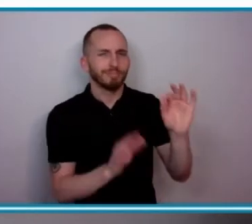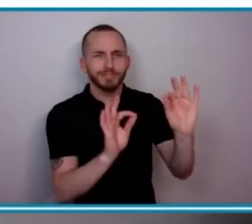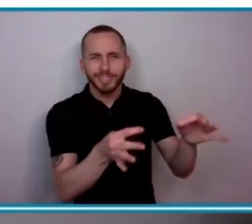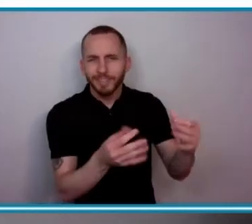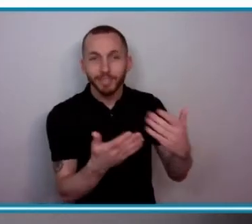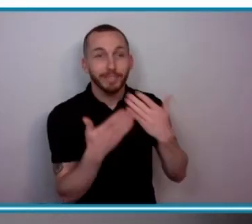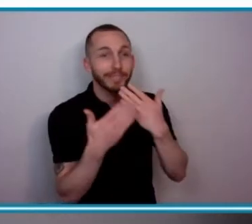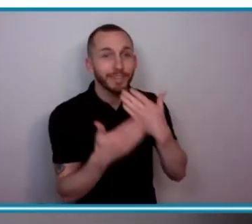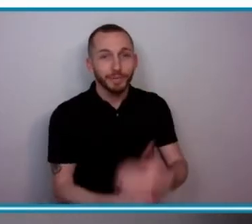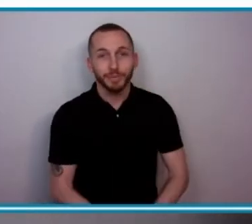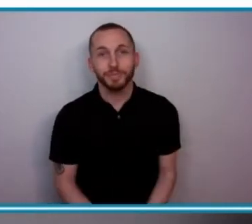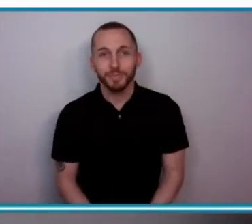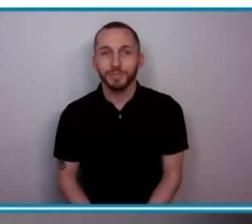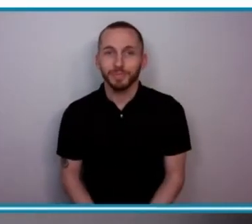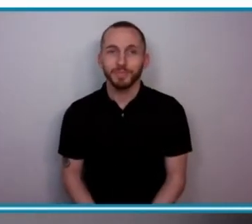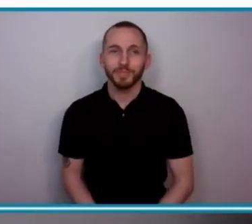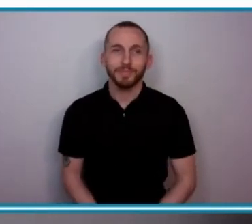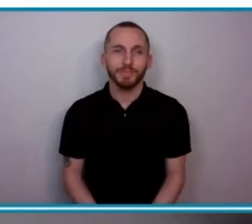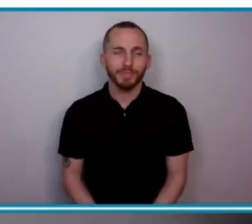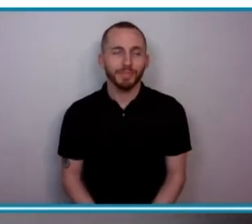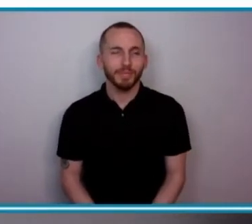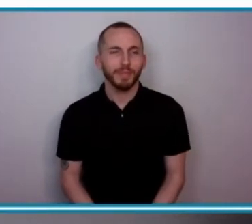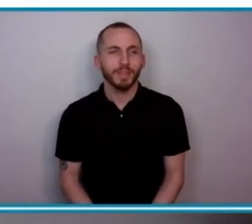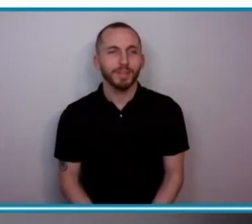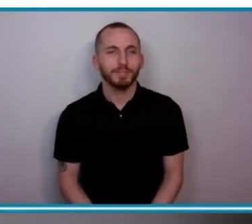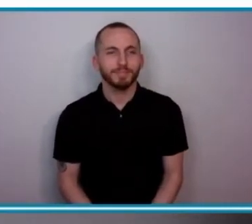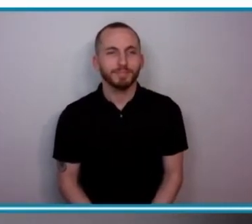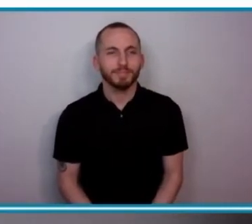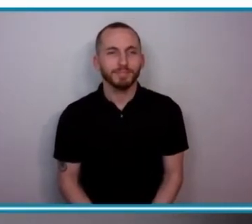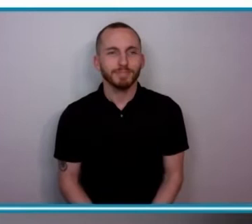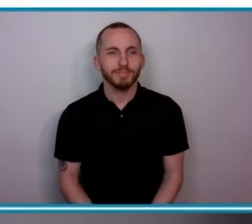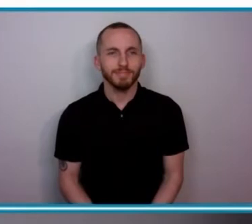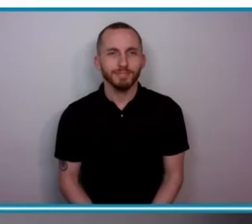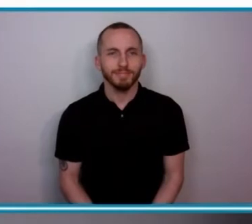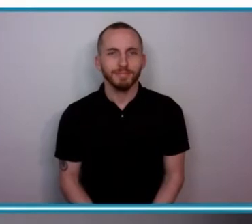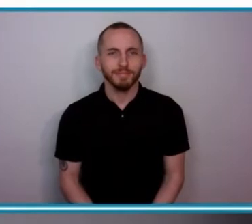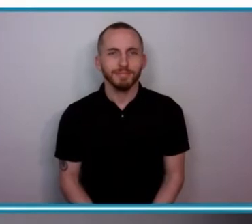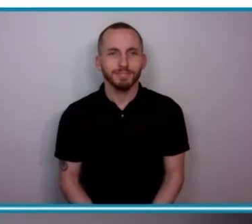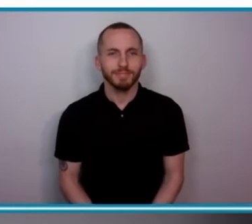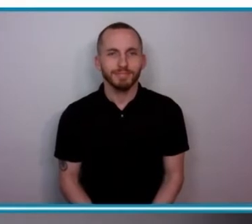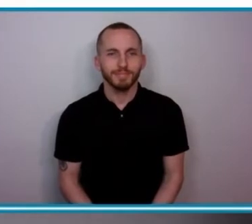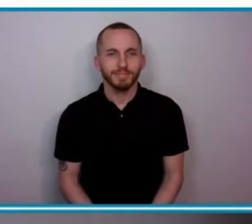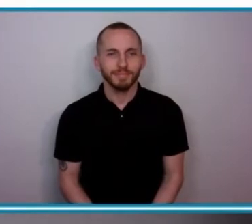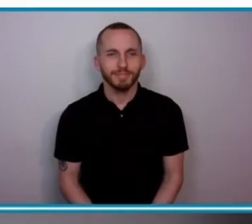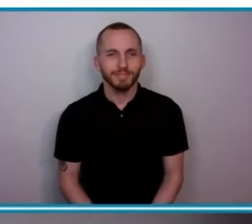Dr. Williamson, I know you said you're not a visual artist but is there another form